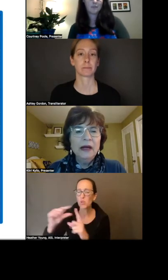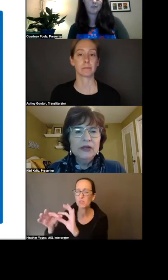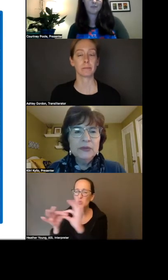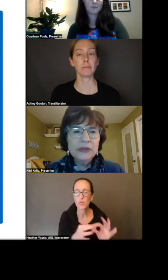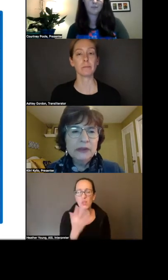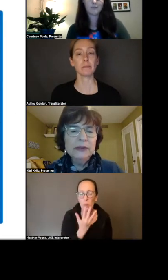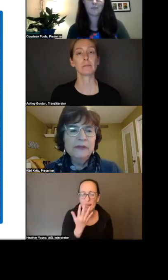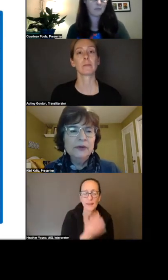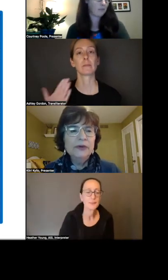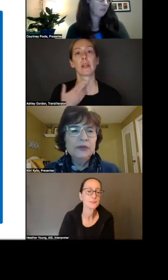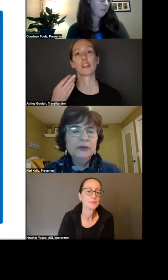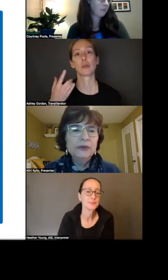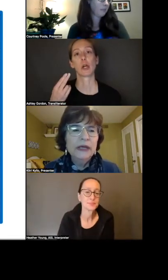I just want to quickly refer to